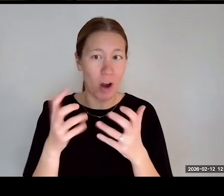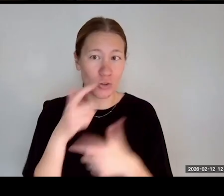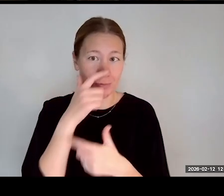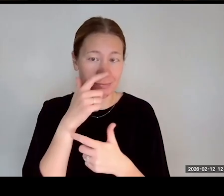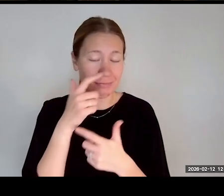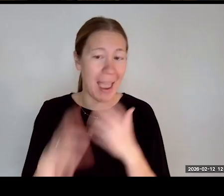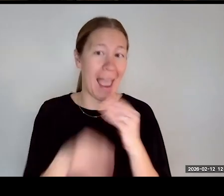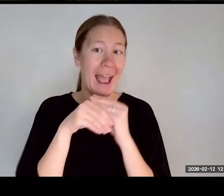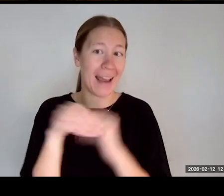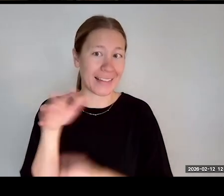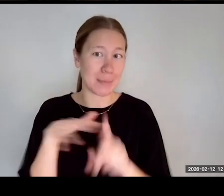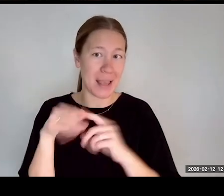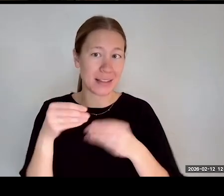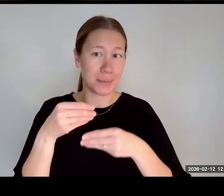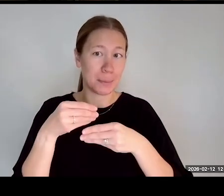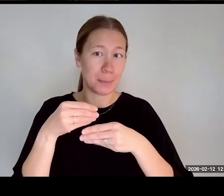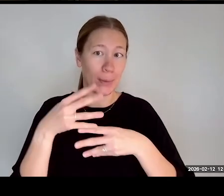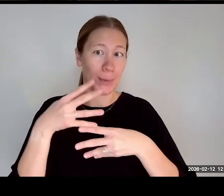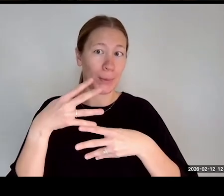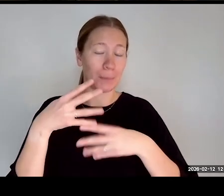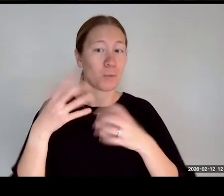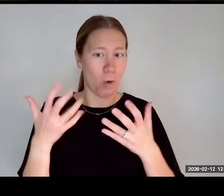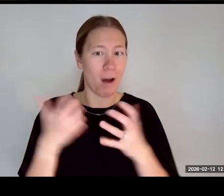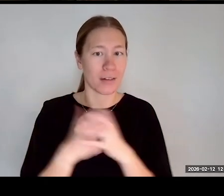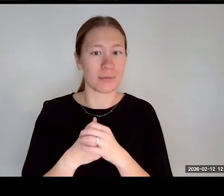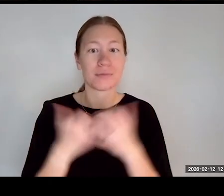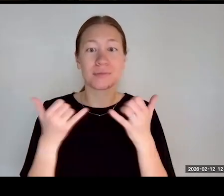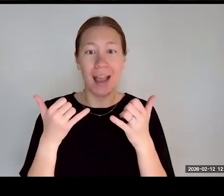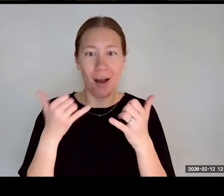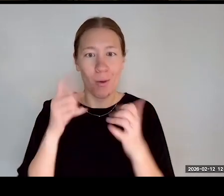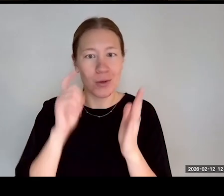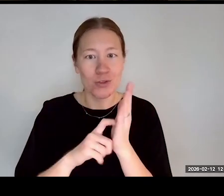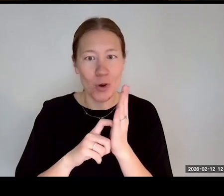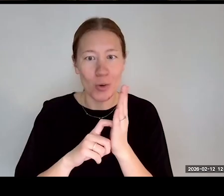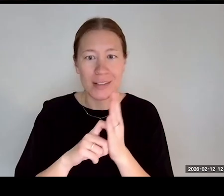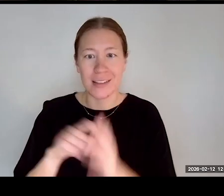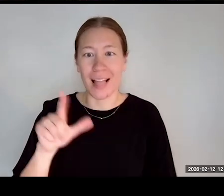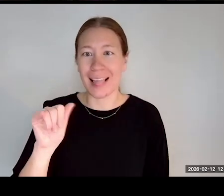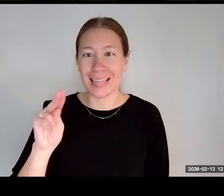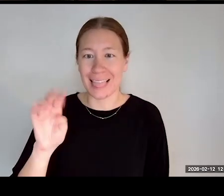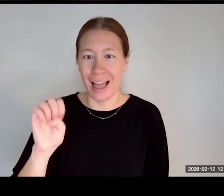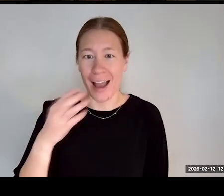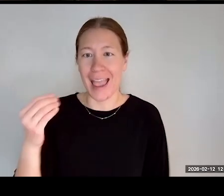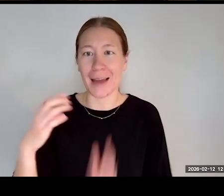And then in our paragraph dropdown menu, we're going to select the spacing function line and paragraph spacing.